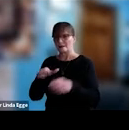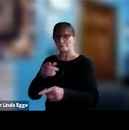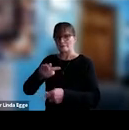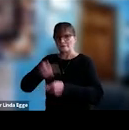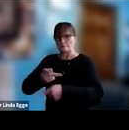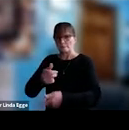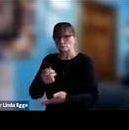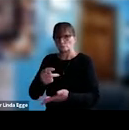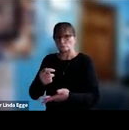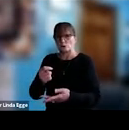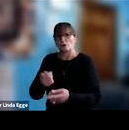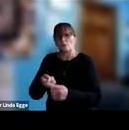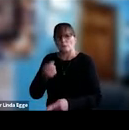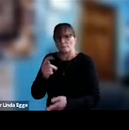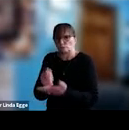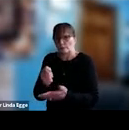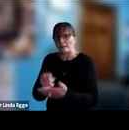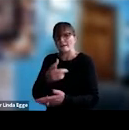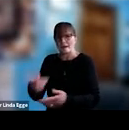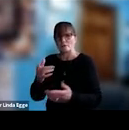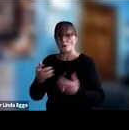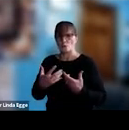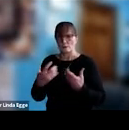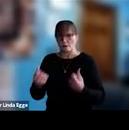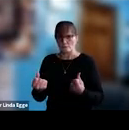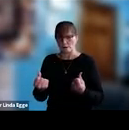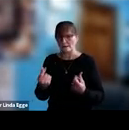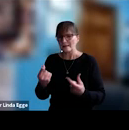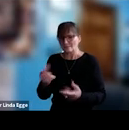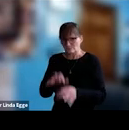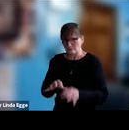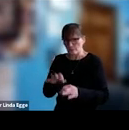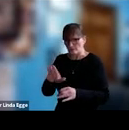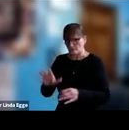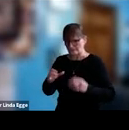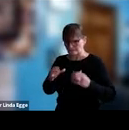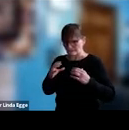and recovery rules, which was very true for this client. That was a very true thing that was happening for them.